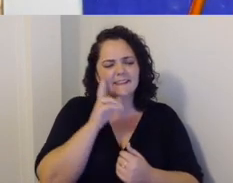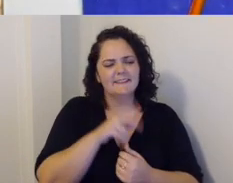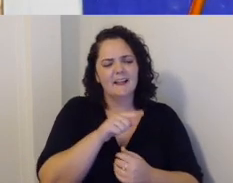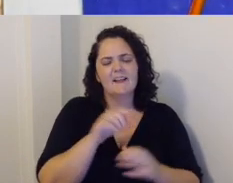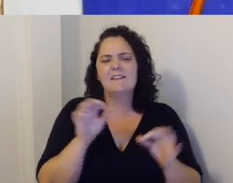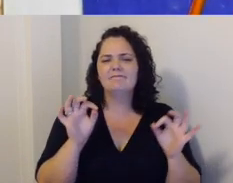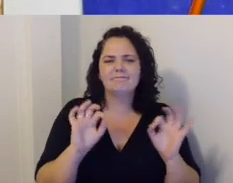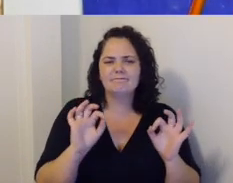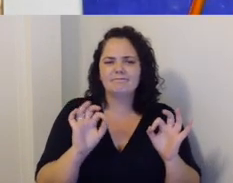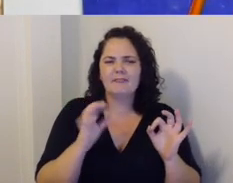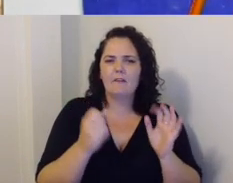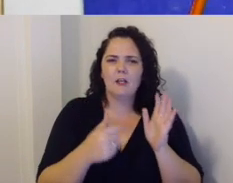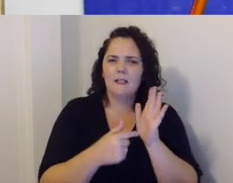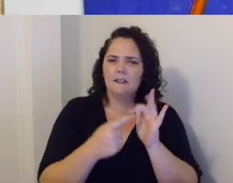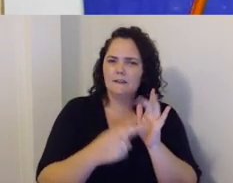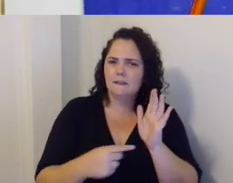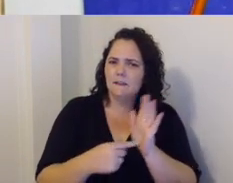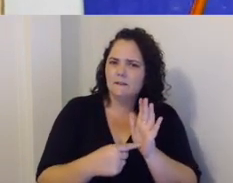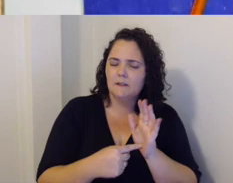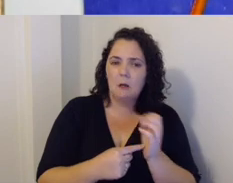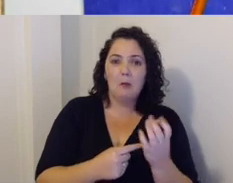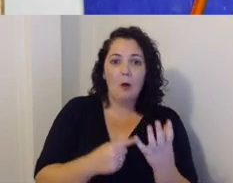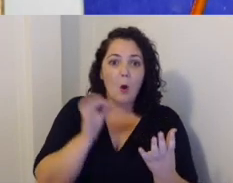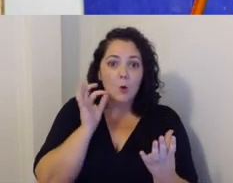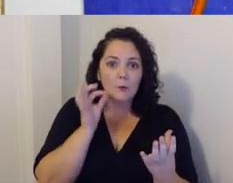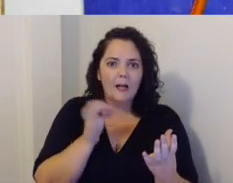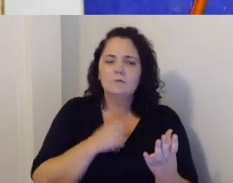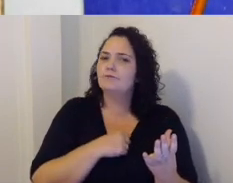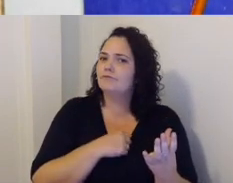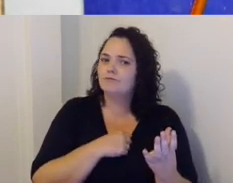very much tinting power whereas the chalk leaves the white and the talc leaves the